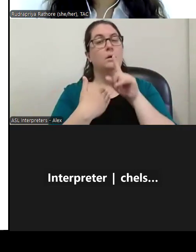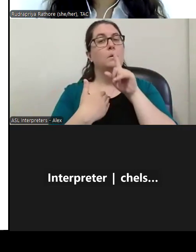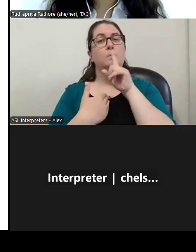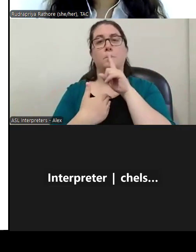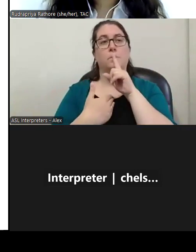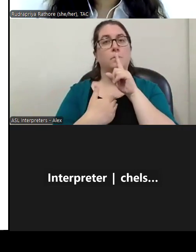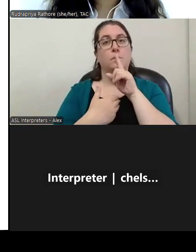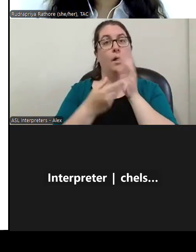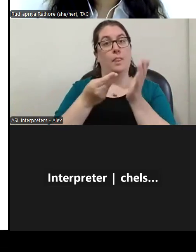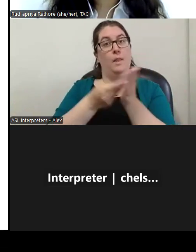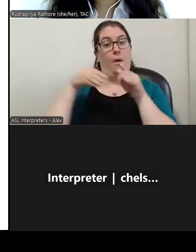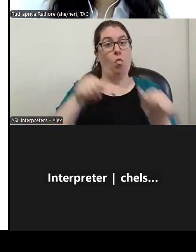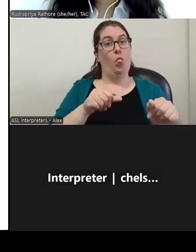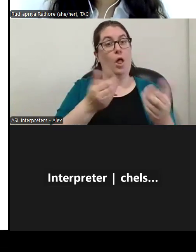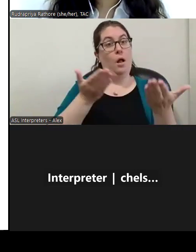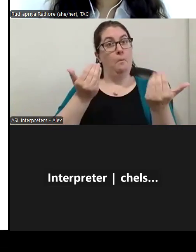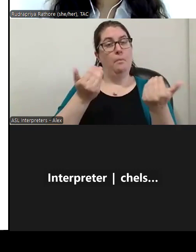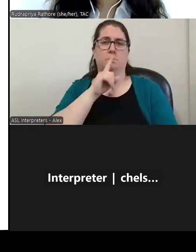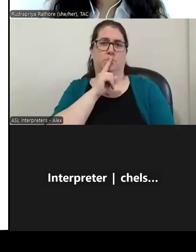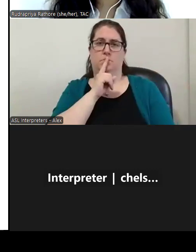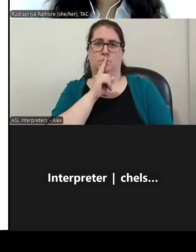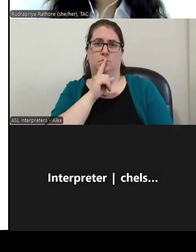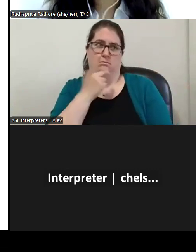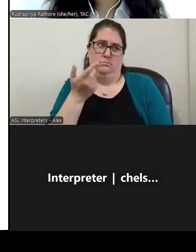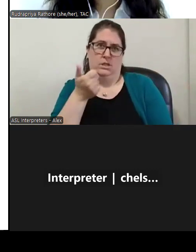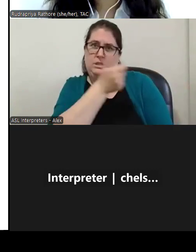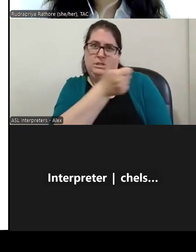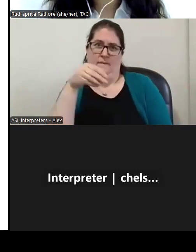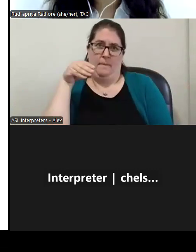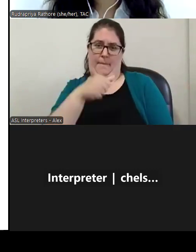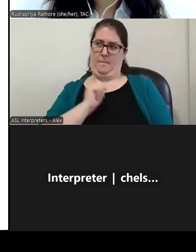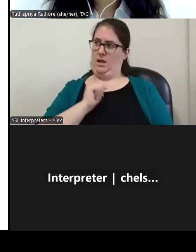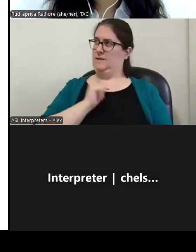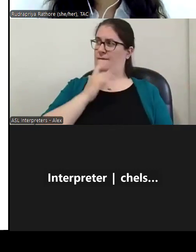the grant again because it's assumed that you used it to pay yourself for the creation of the